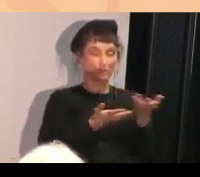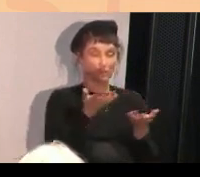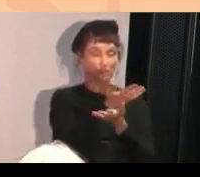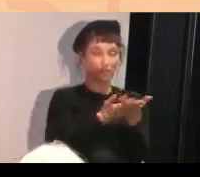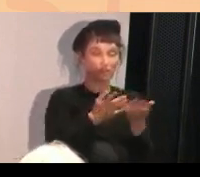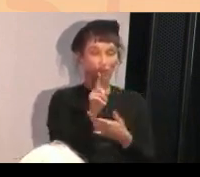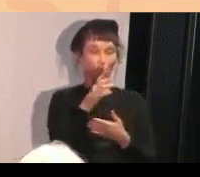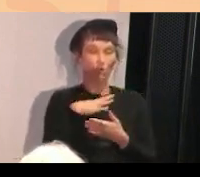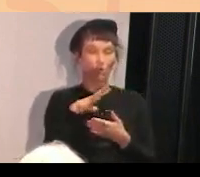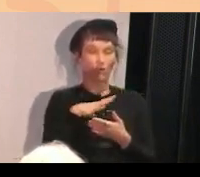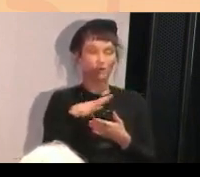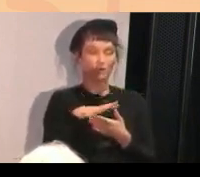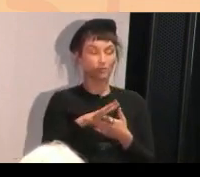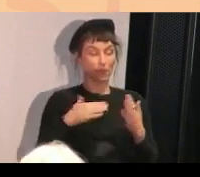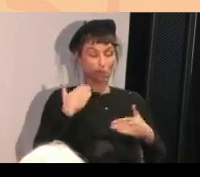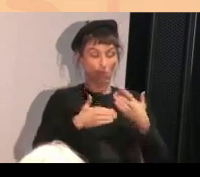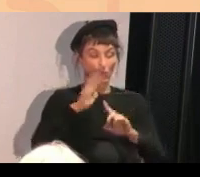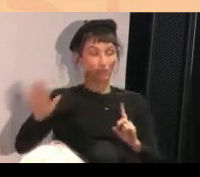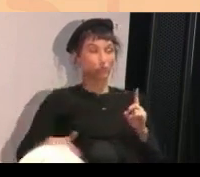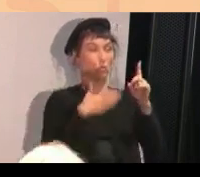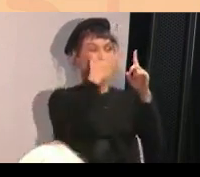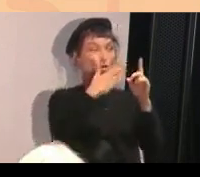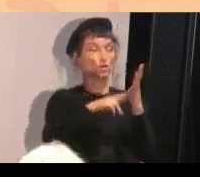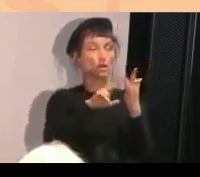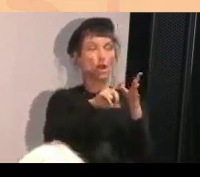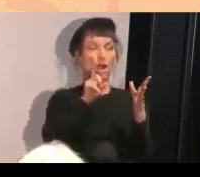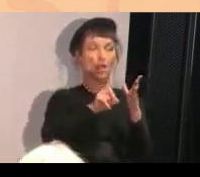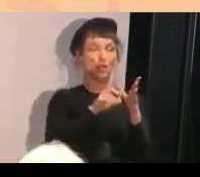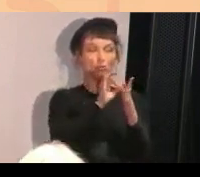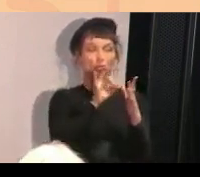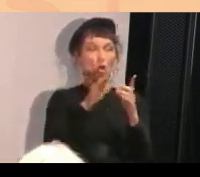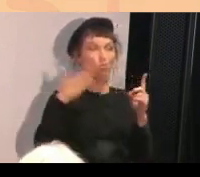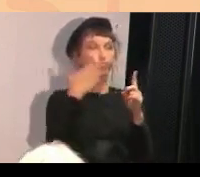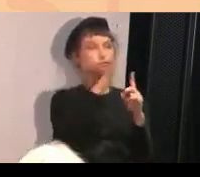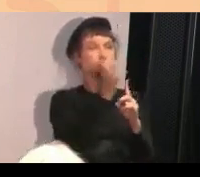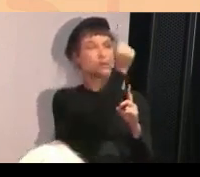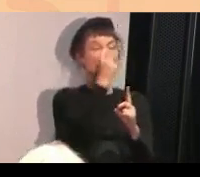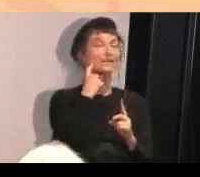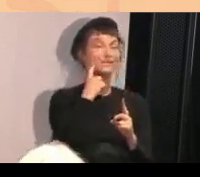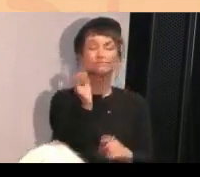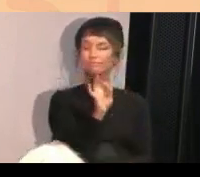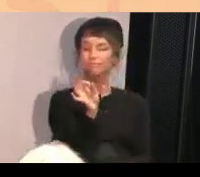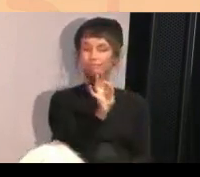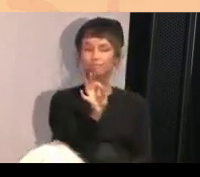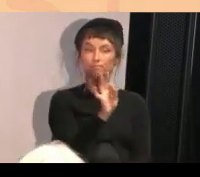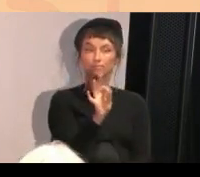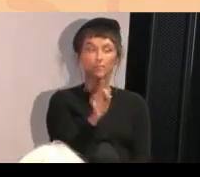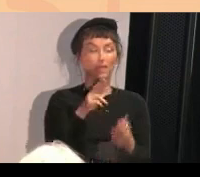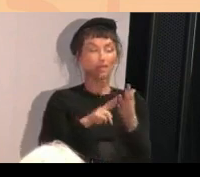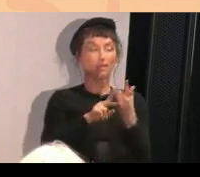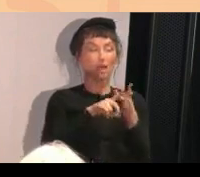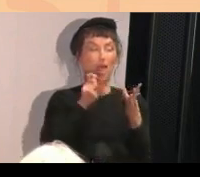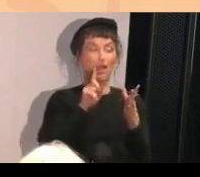towards a NIACA has not been a straight or easy road it is an idea that has never gone away